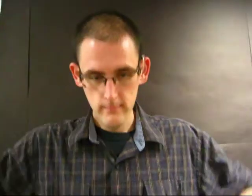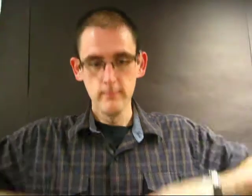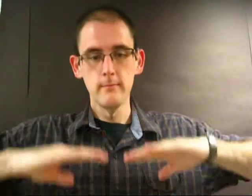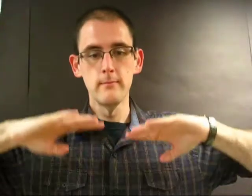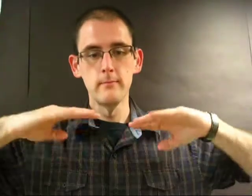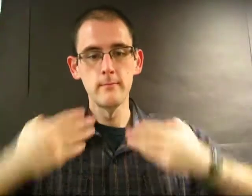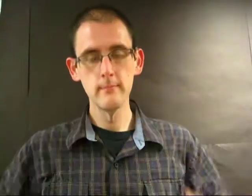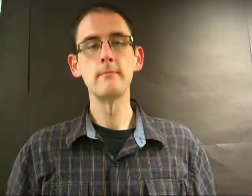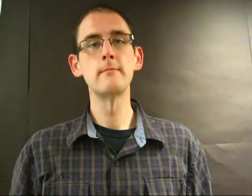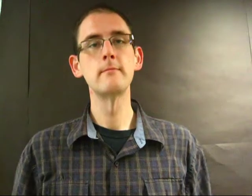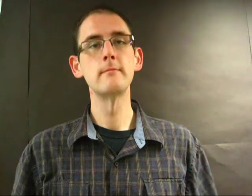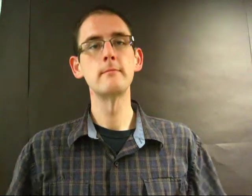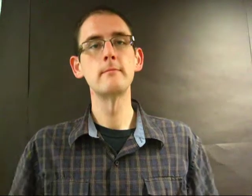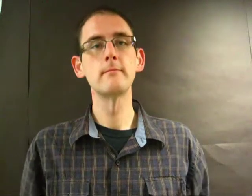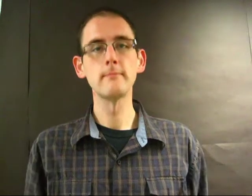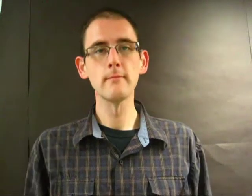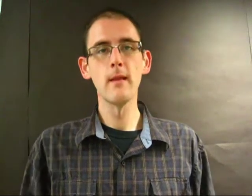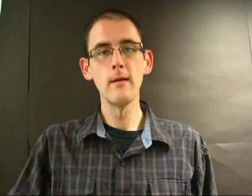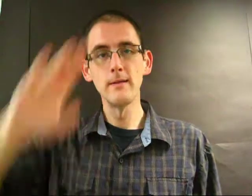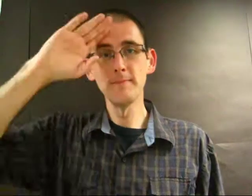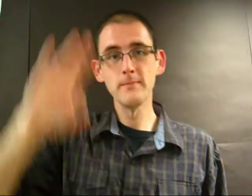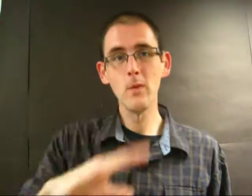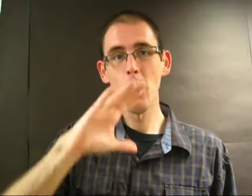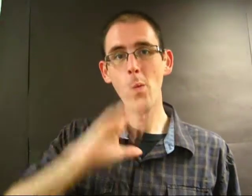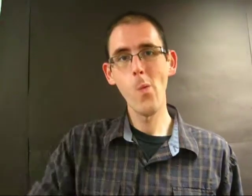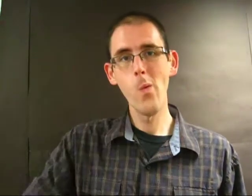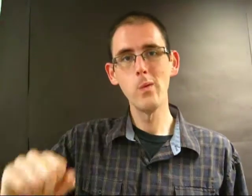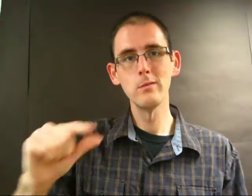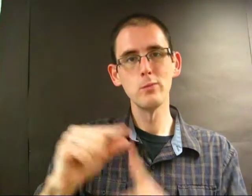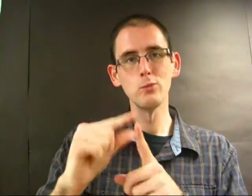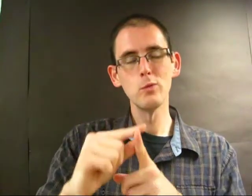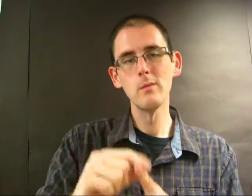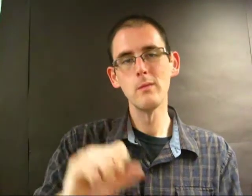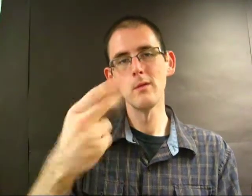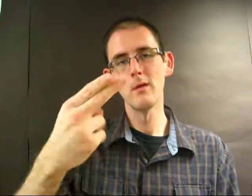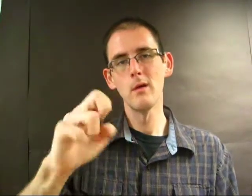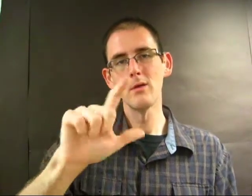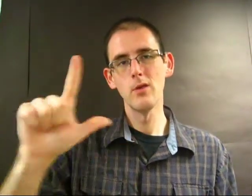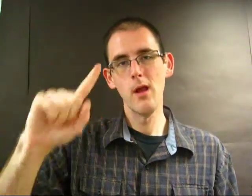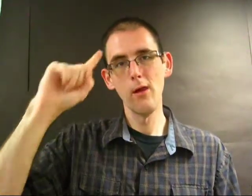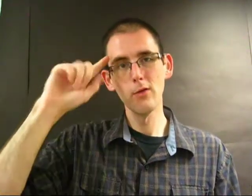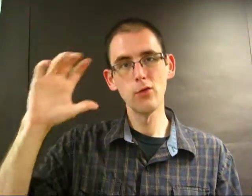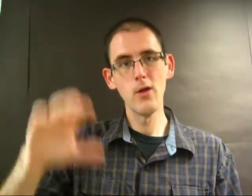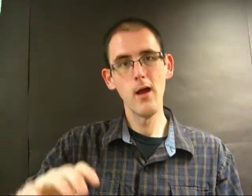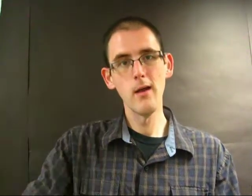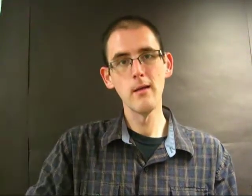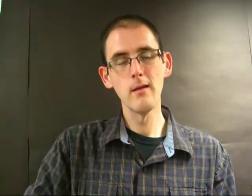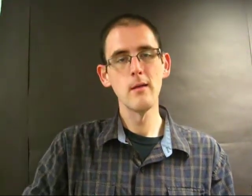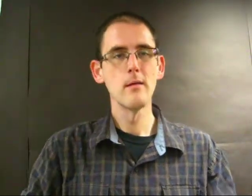*deep breath* You know the old term, "shell-shock?"